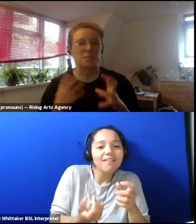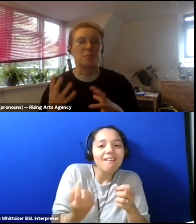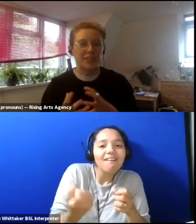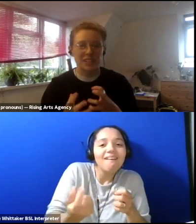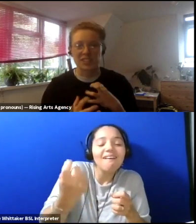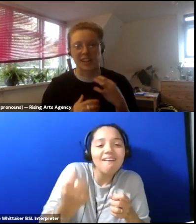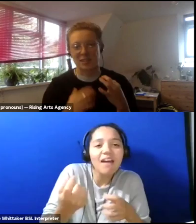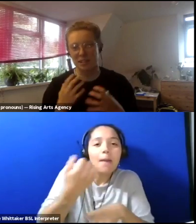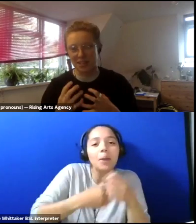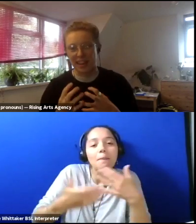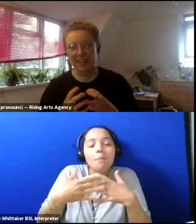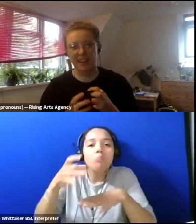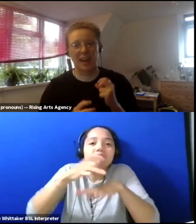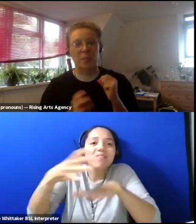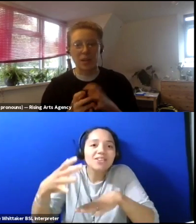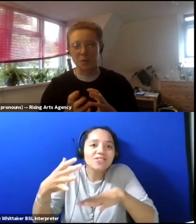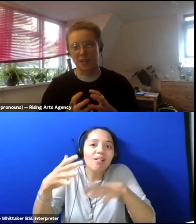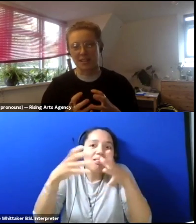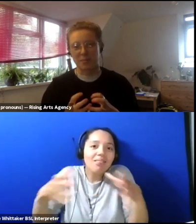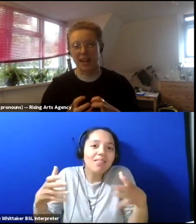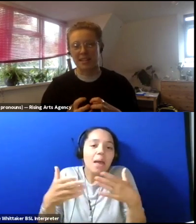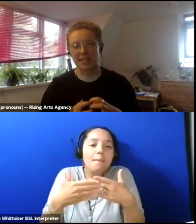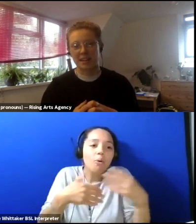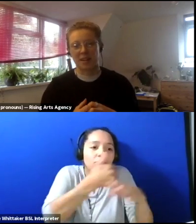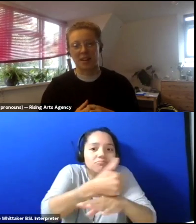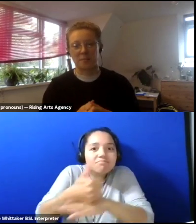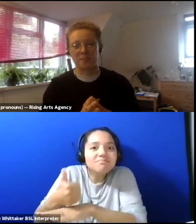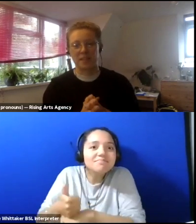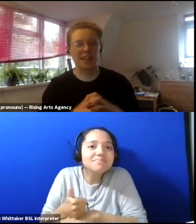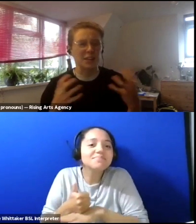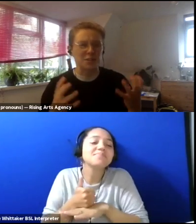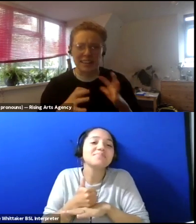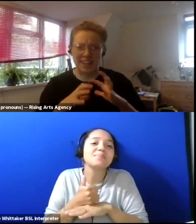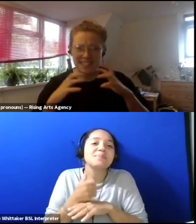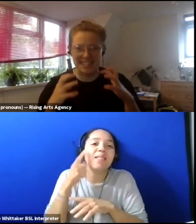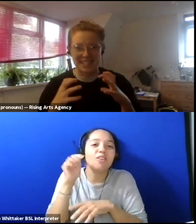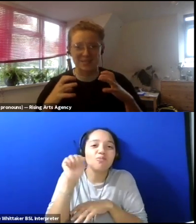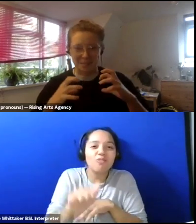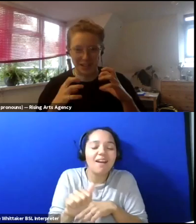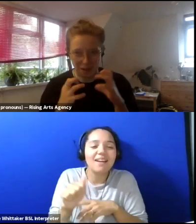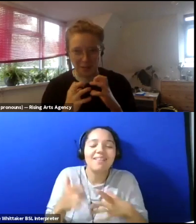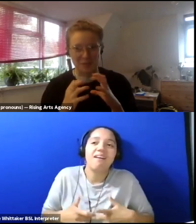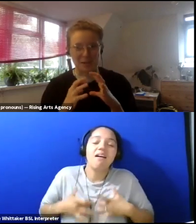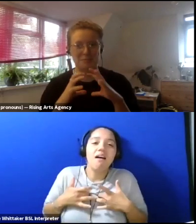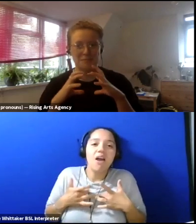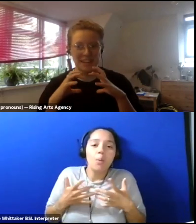and more professional as we do, and putting more things in place. And I think you're right there is that sense of wanting to hold onto people